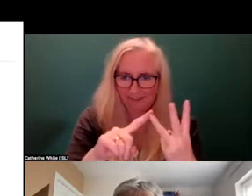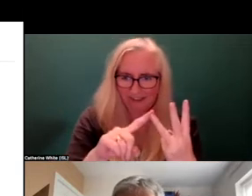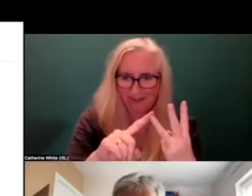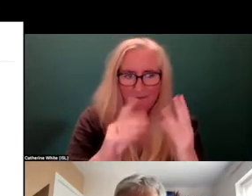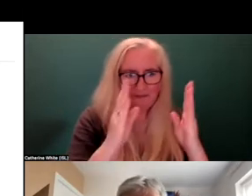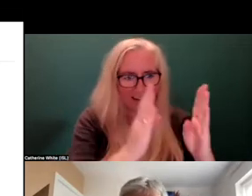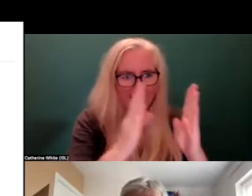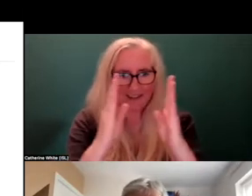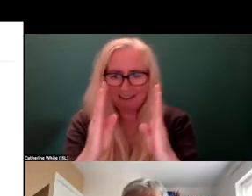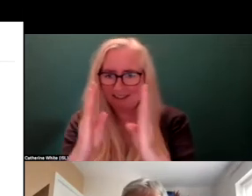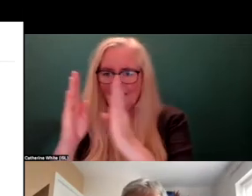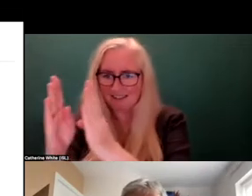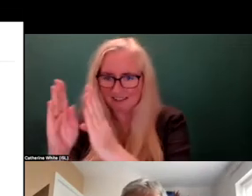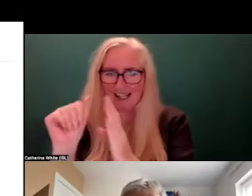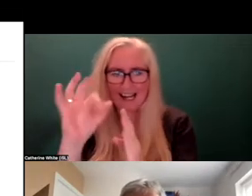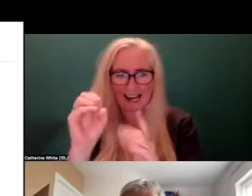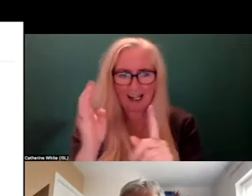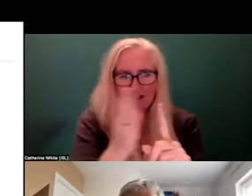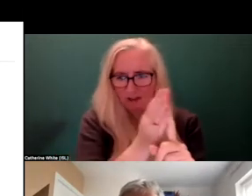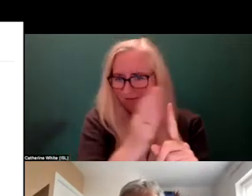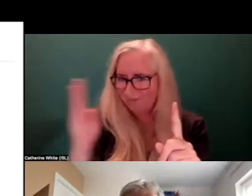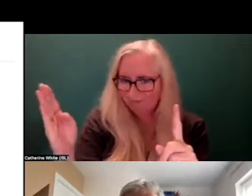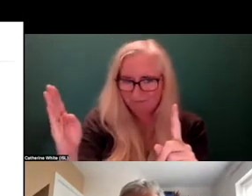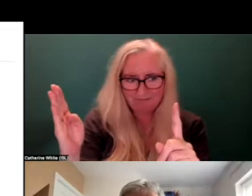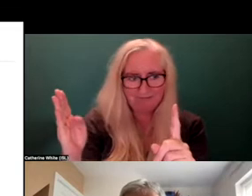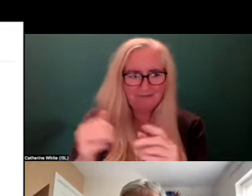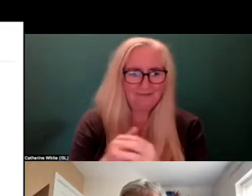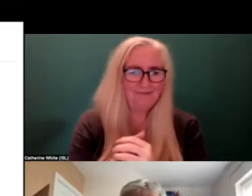And it sees us living out to our early 80s.